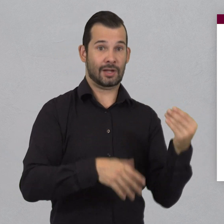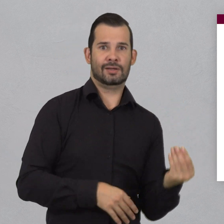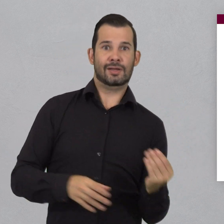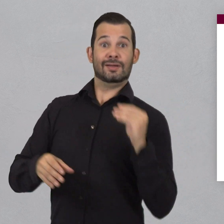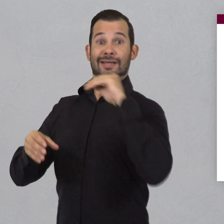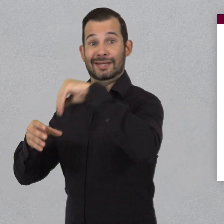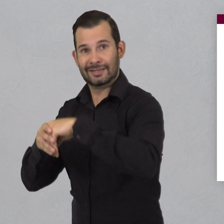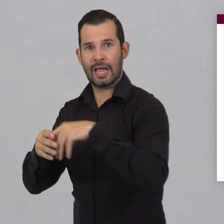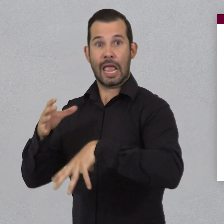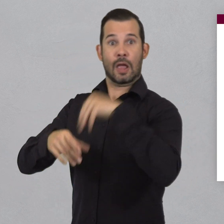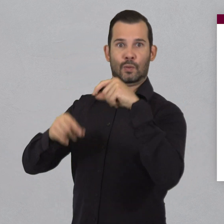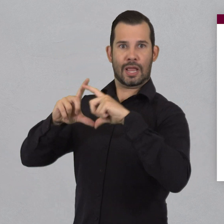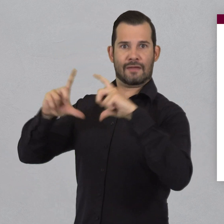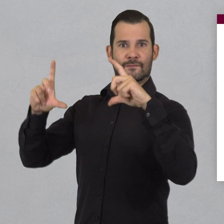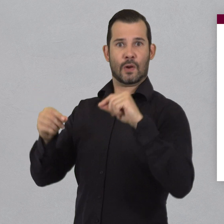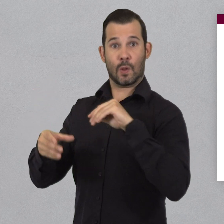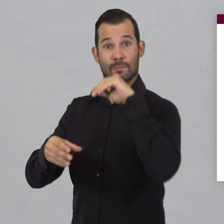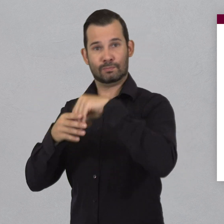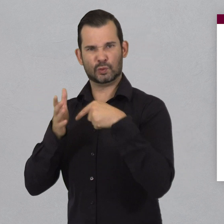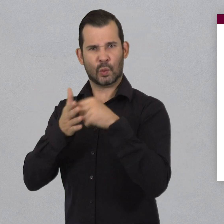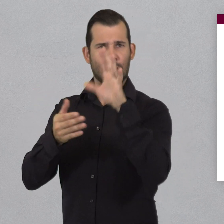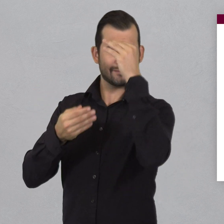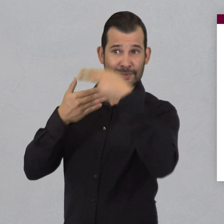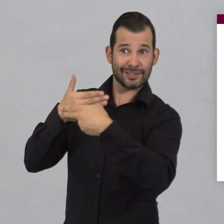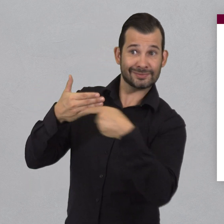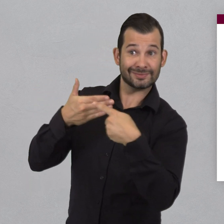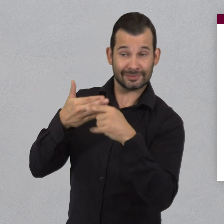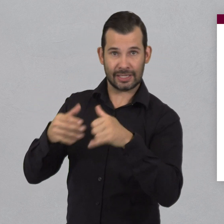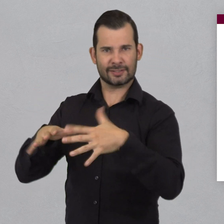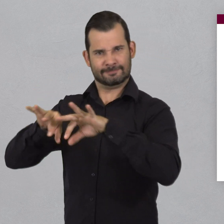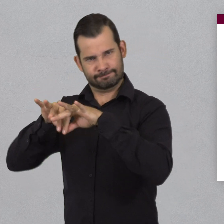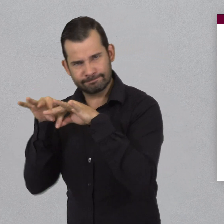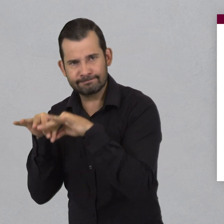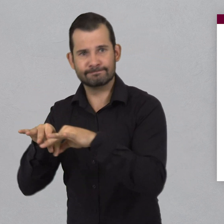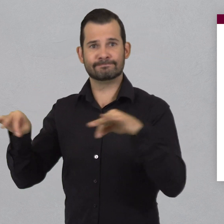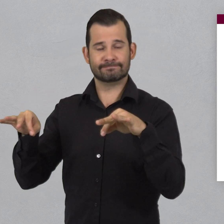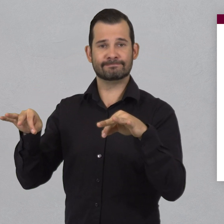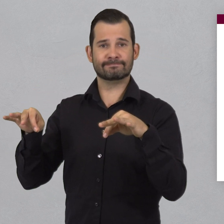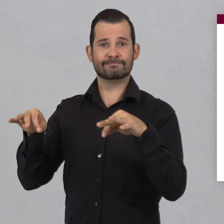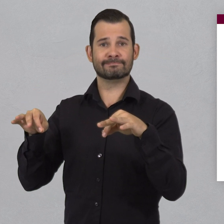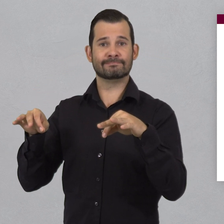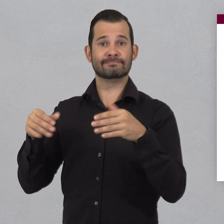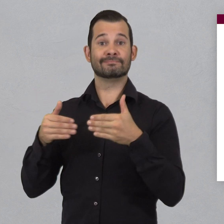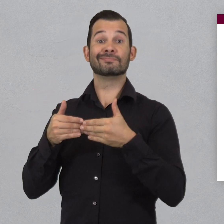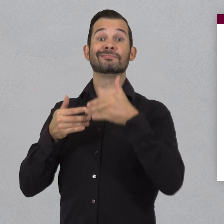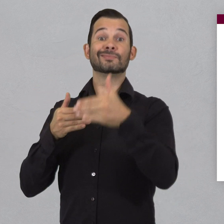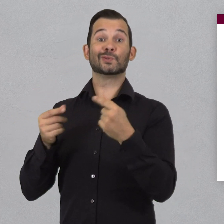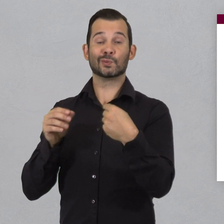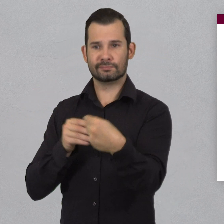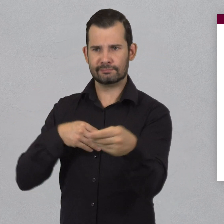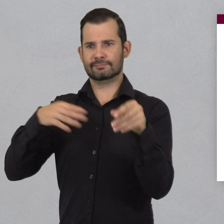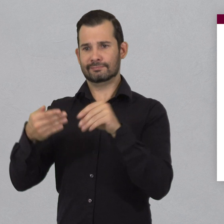it. Then place the unmarked inner envelope in the outer envelope showing your information and